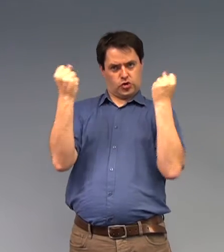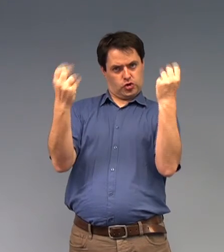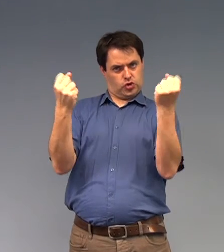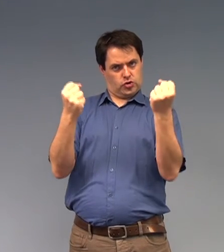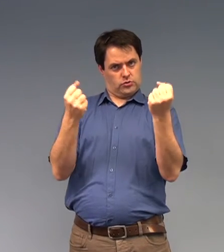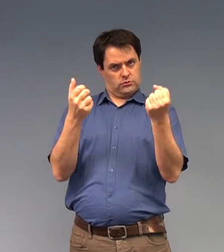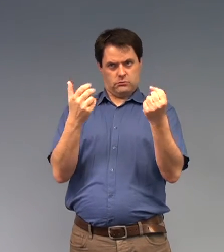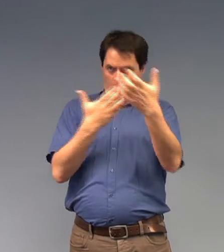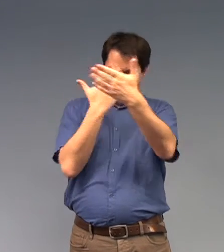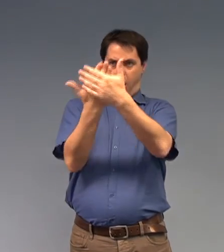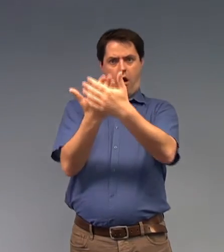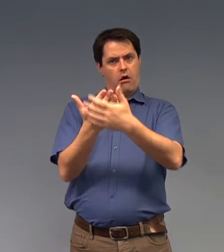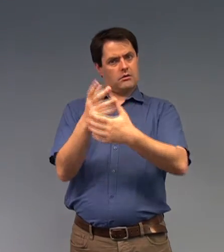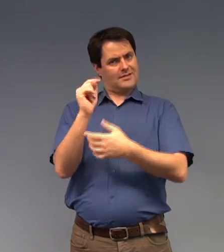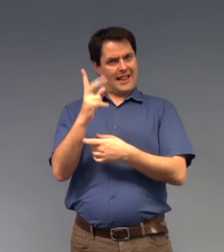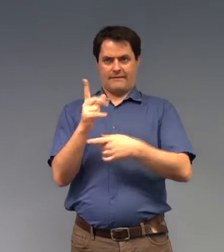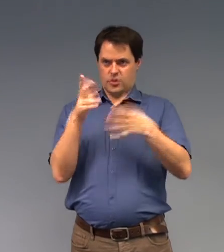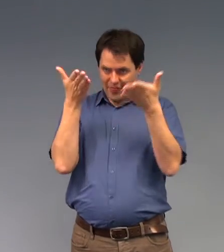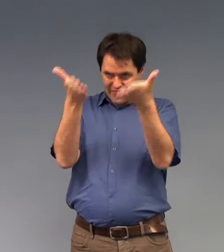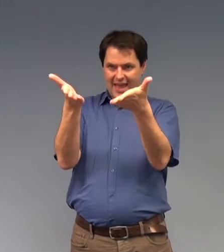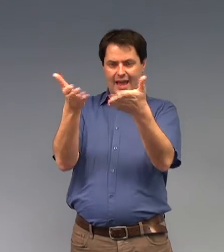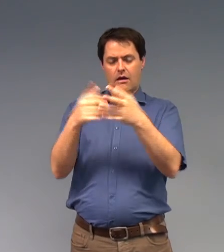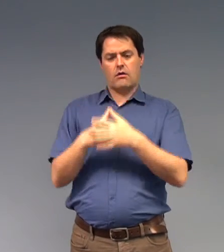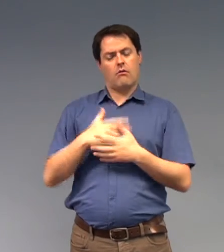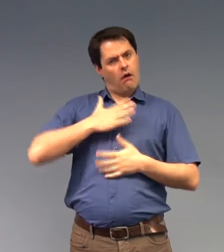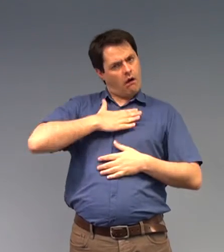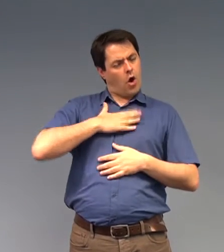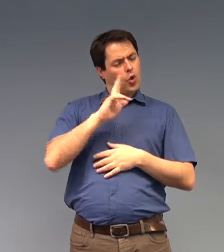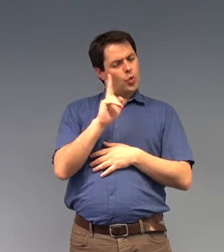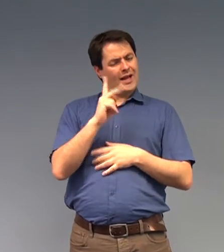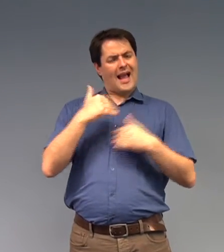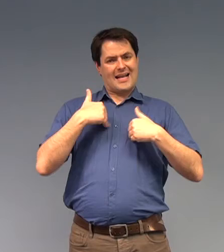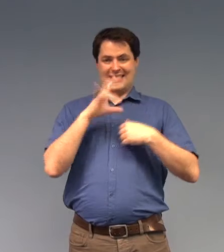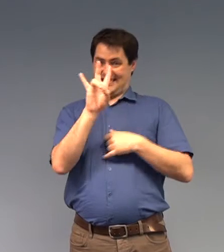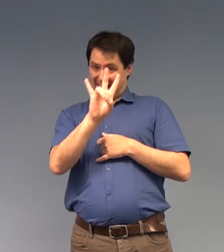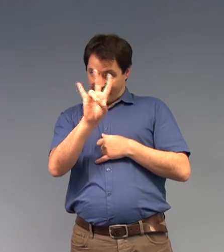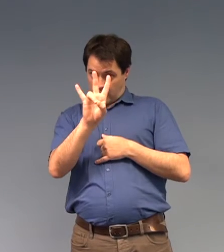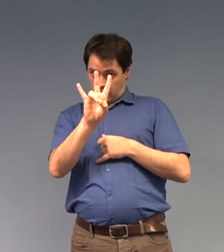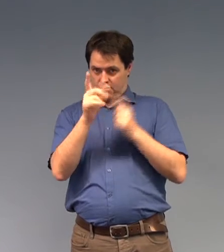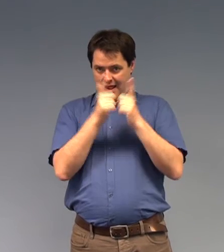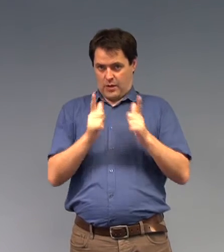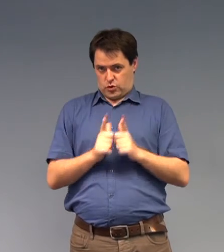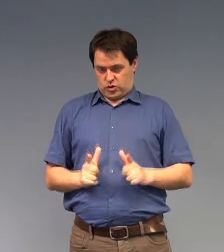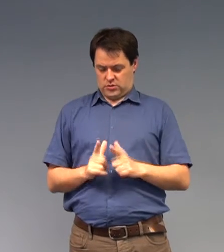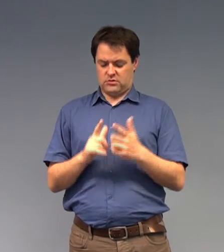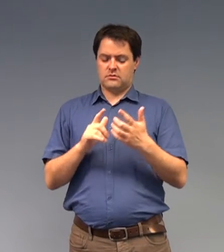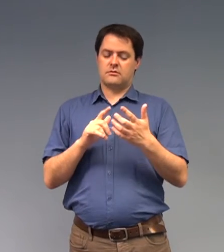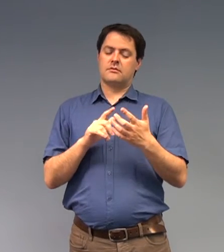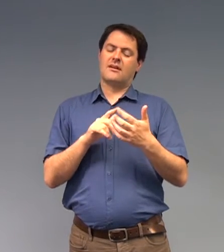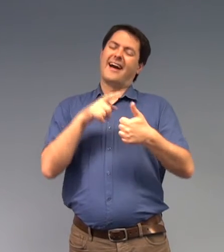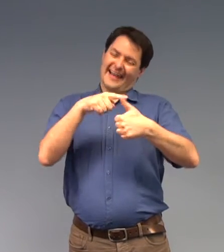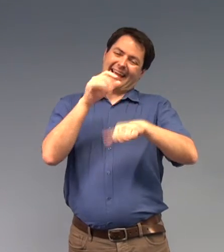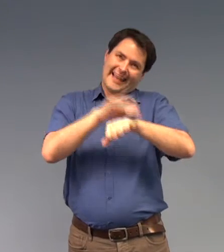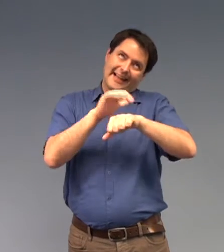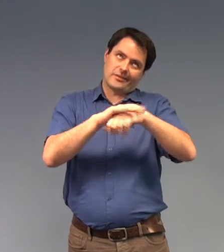We also saw in the United Kingdom the sign language community wanted to see their language on television.